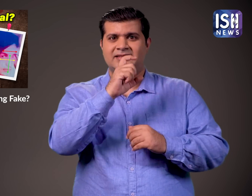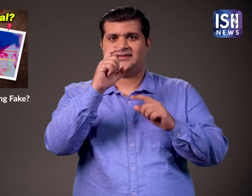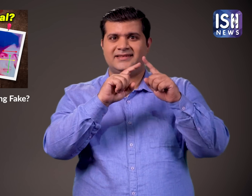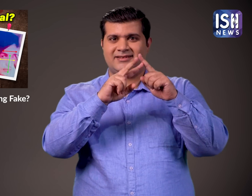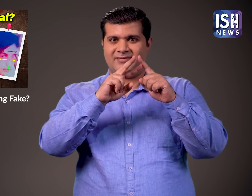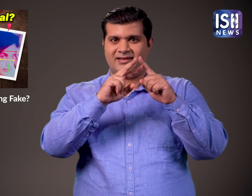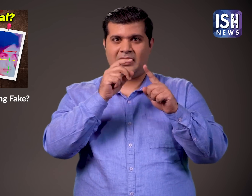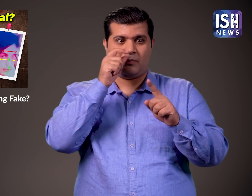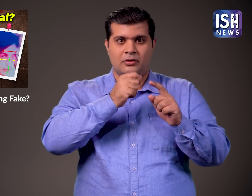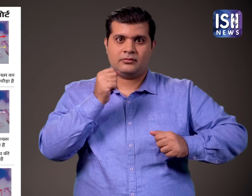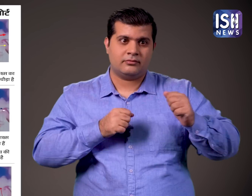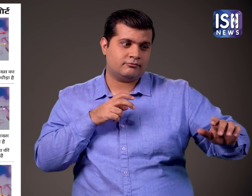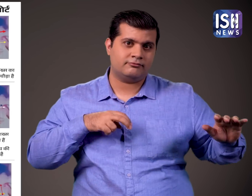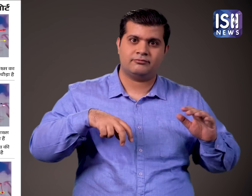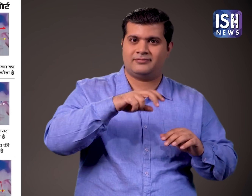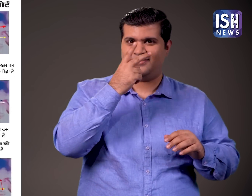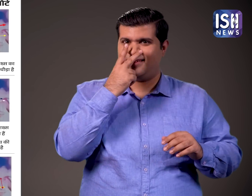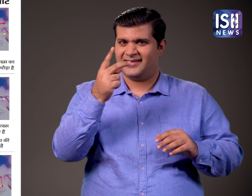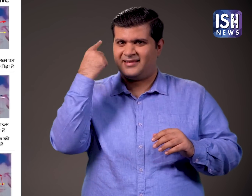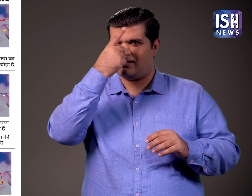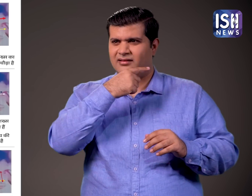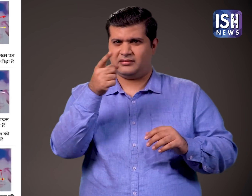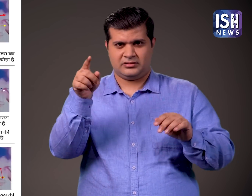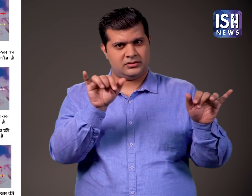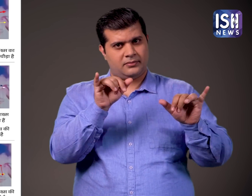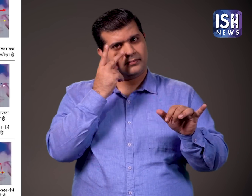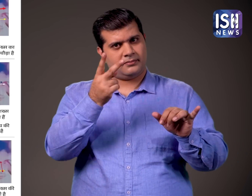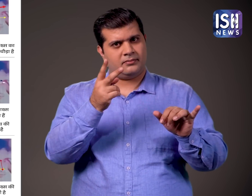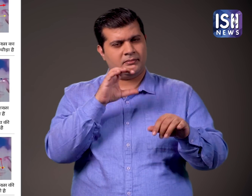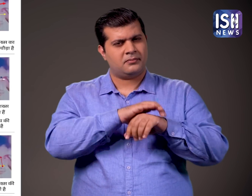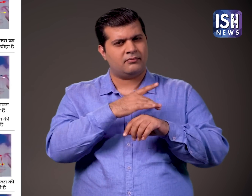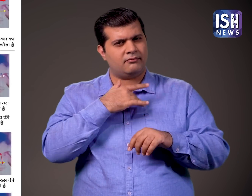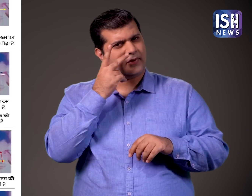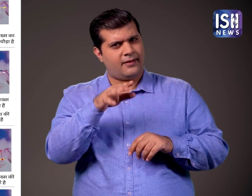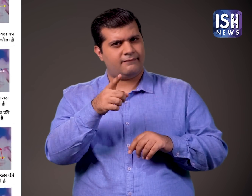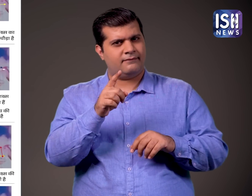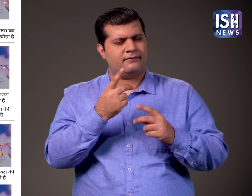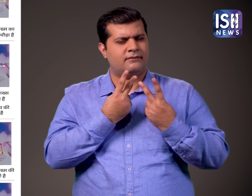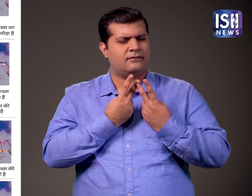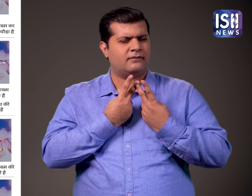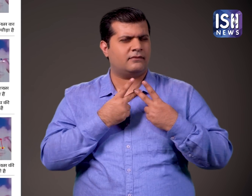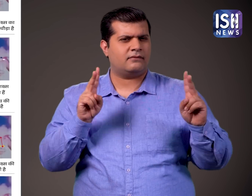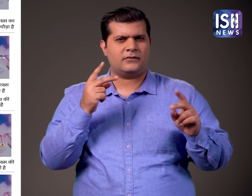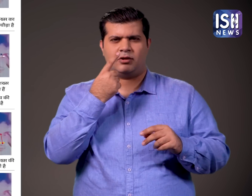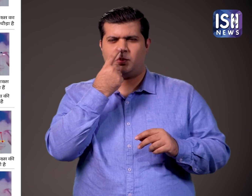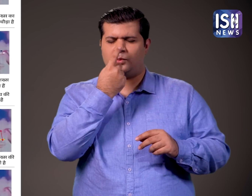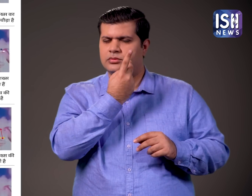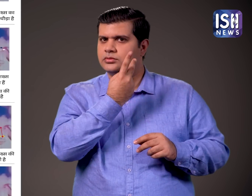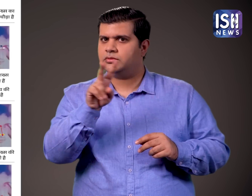He also claims that the person in the footage is completely different from his son and has a very different nose.